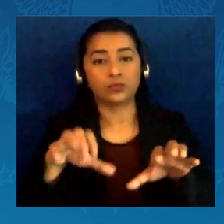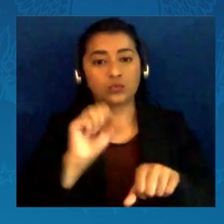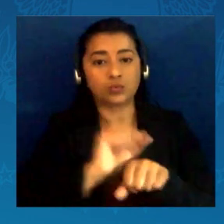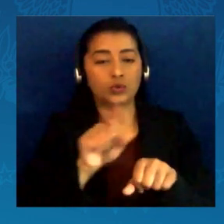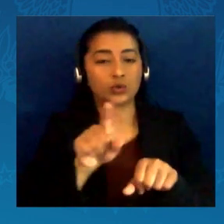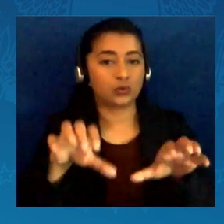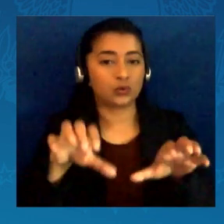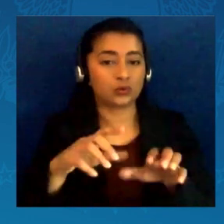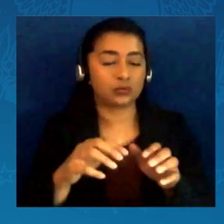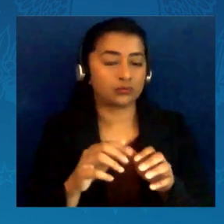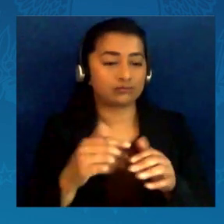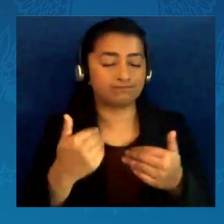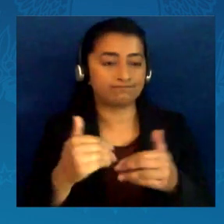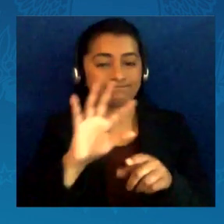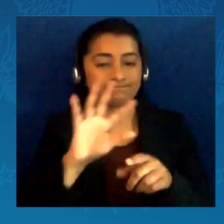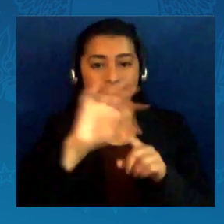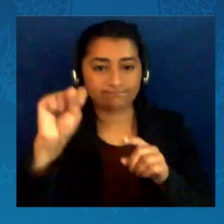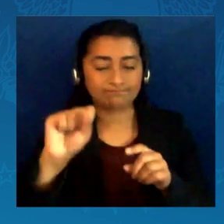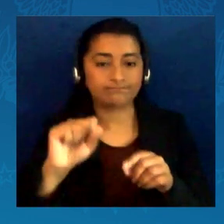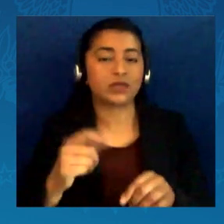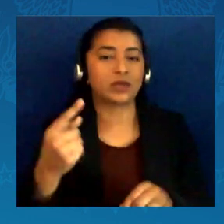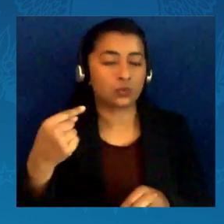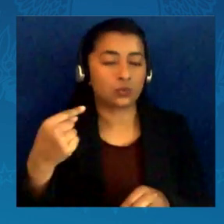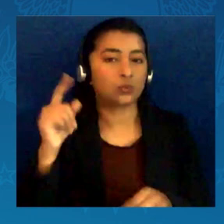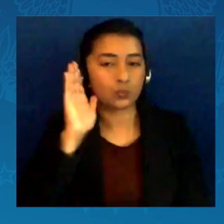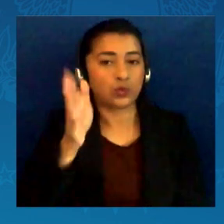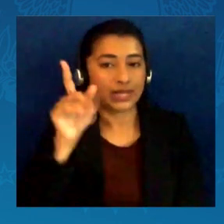we are going to need you. We are going to need.